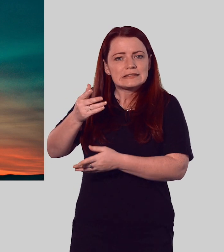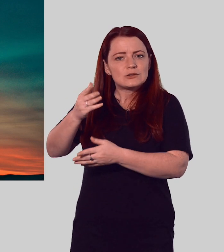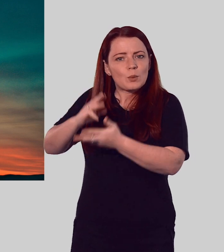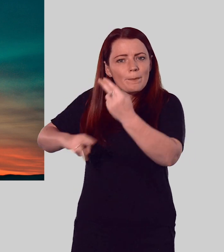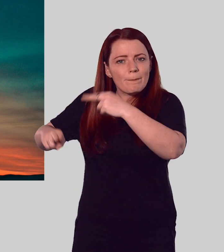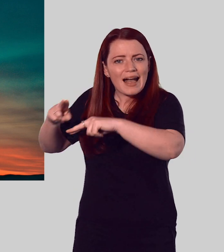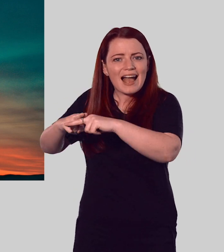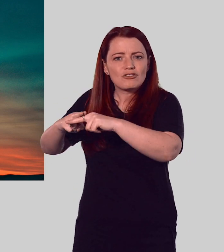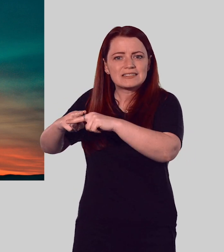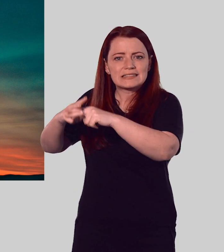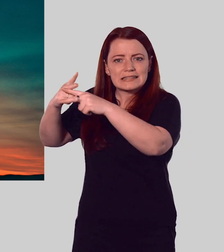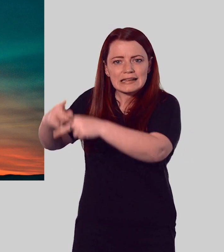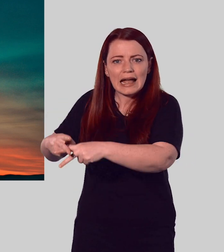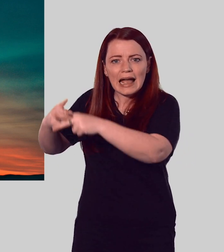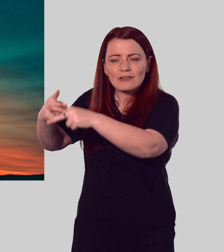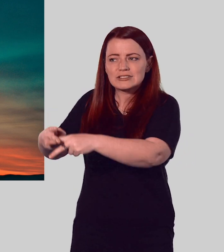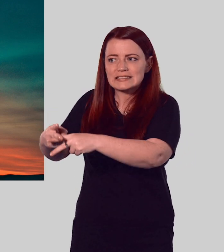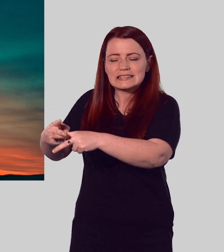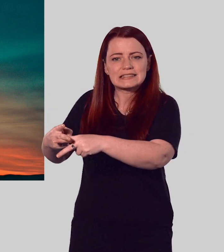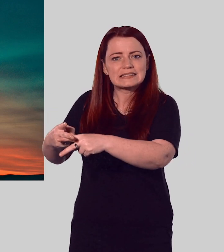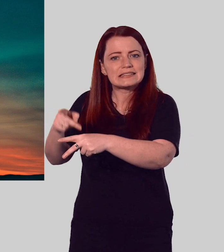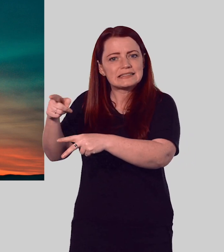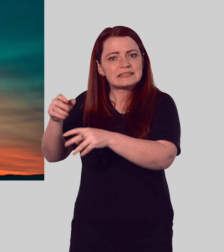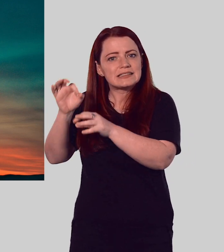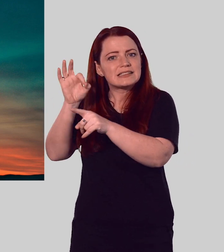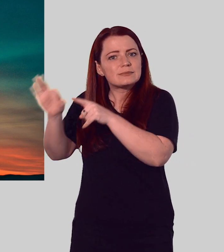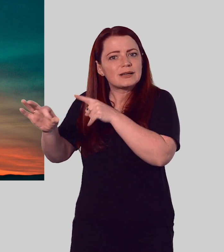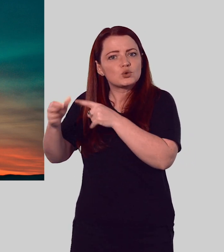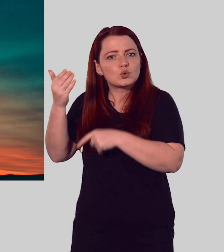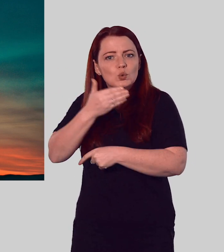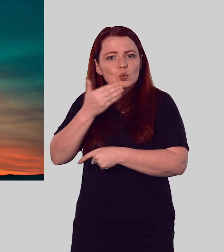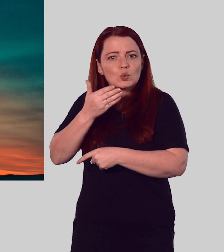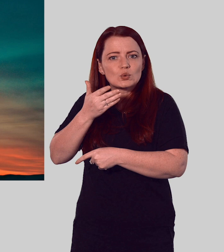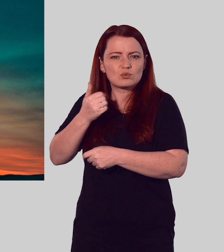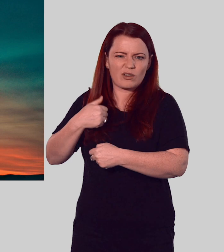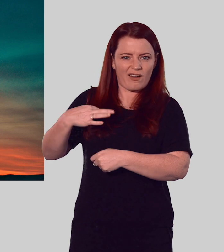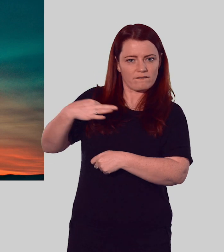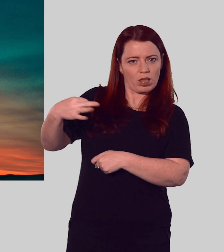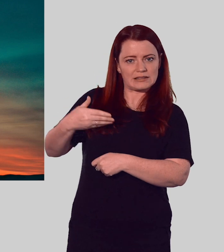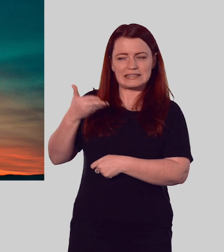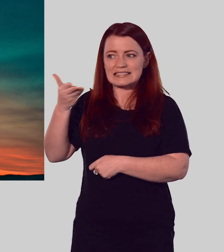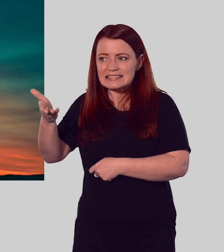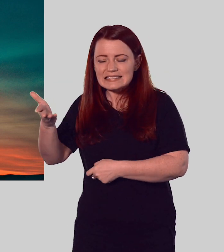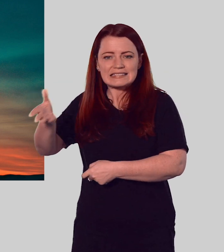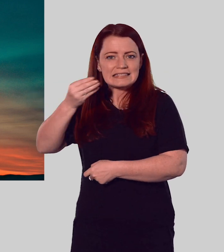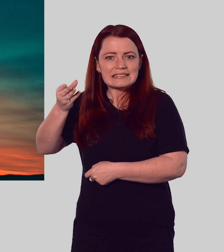schools where I volunteer and really listened carefully to what was going on